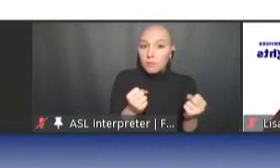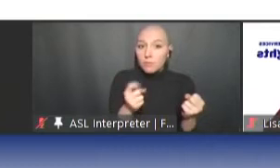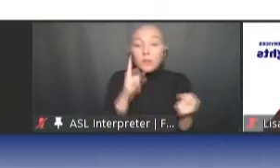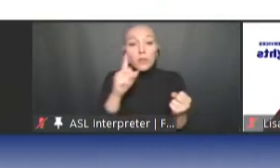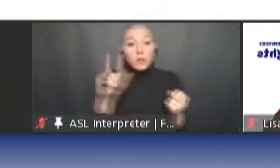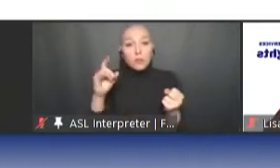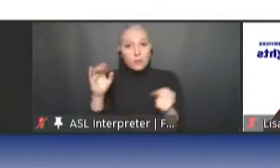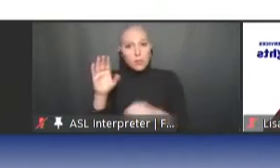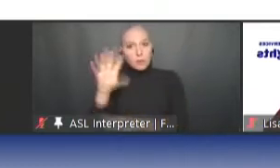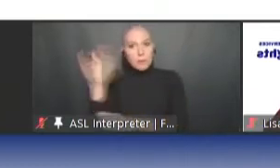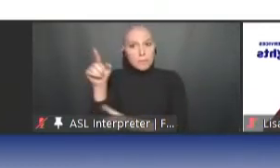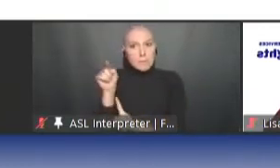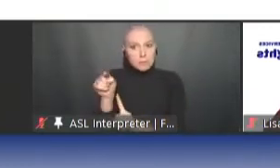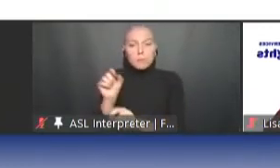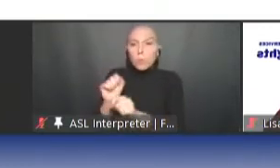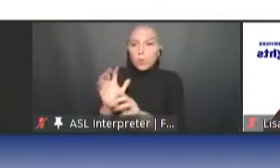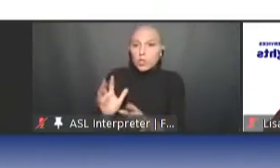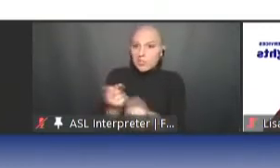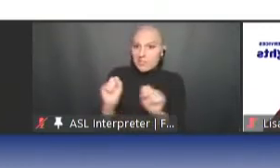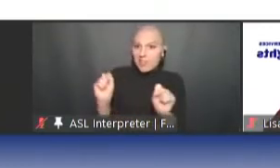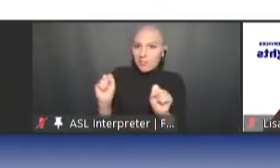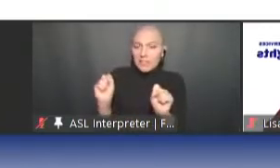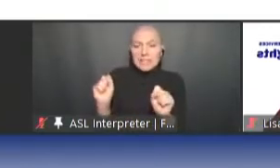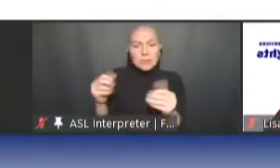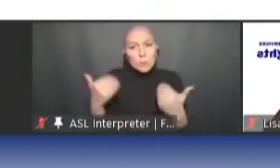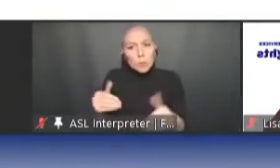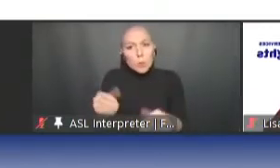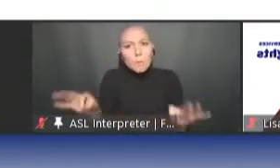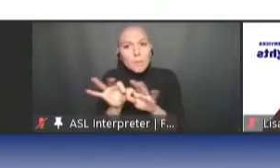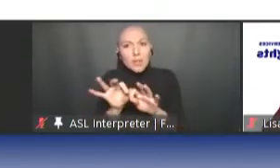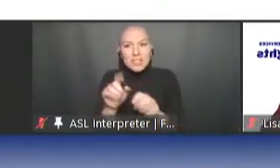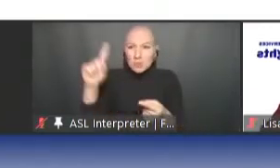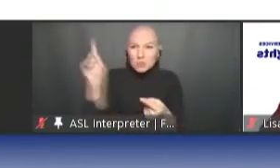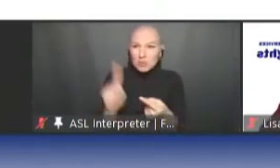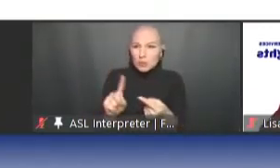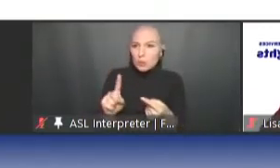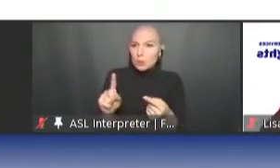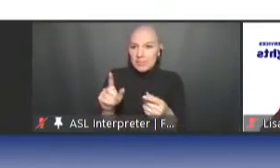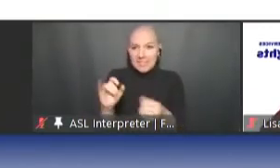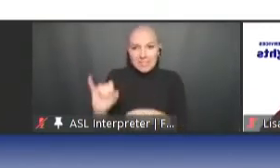it dramatically reduces the risk of infection of COVID-19. It also reduces the risk of transmission